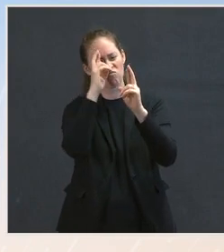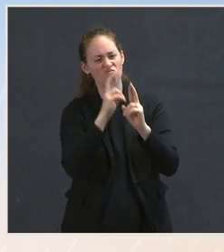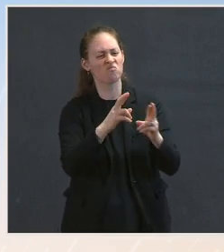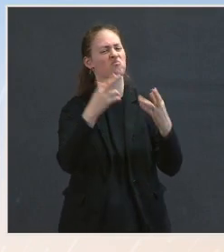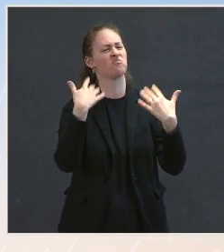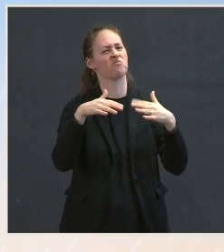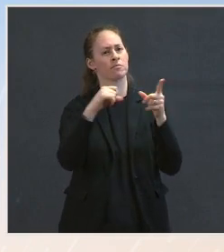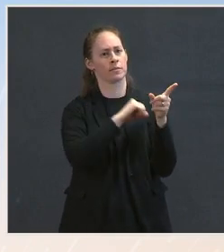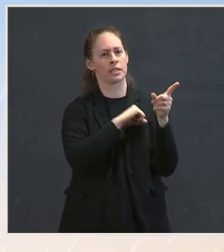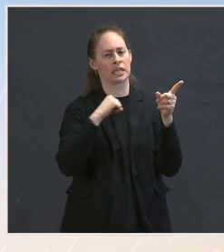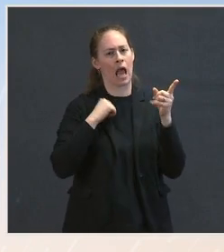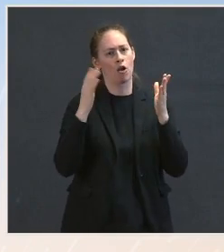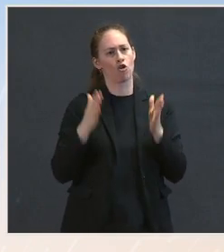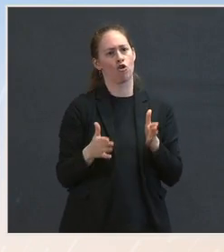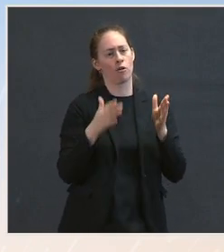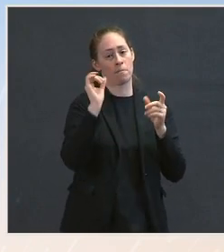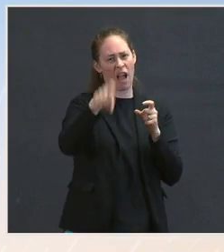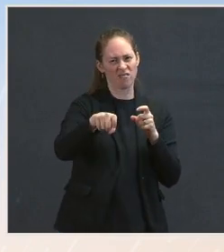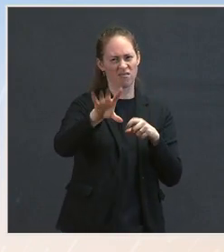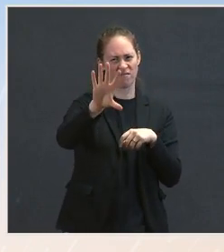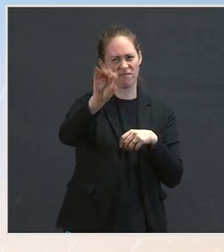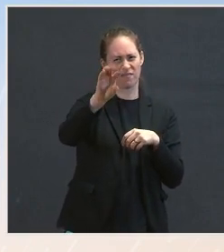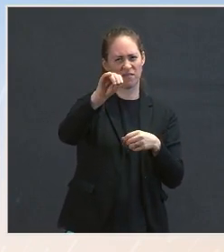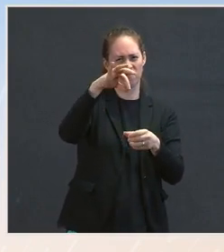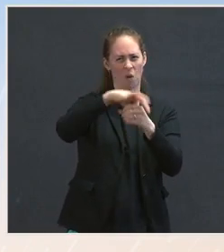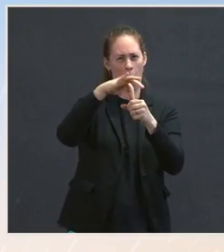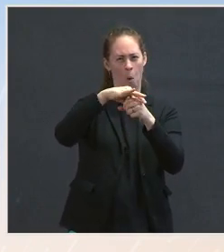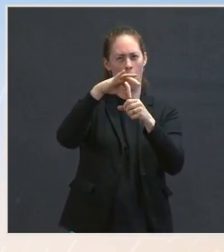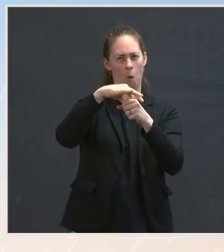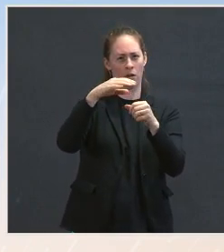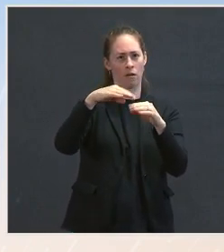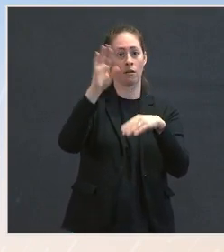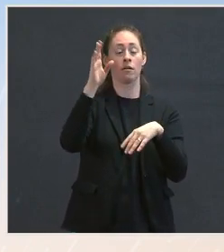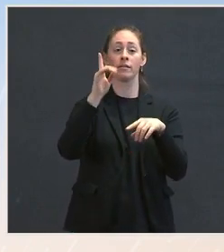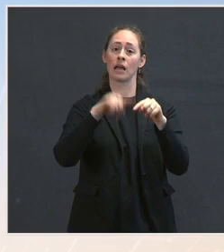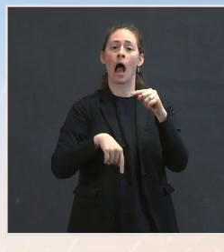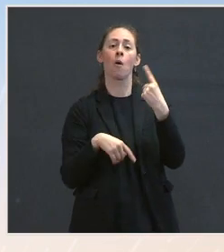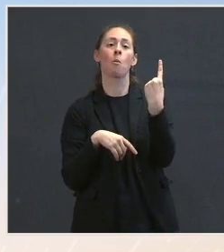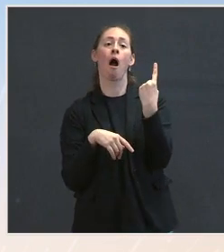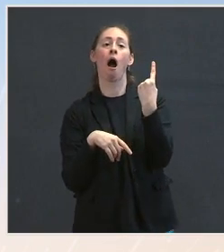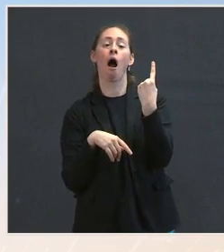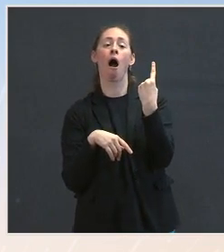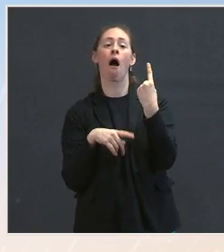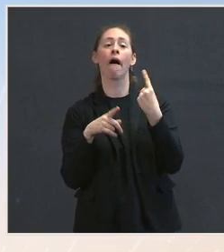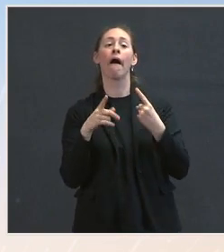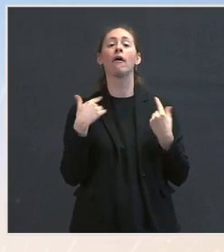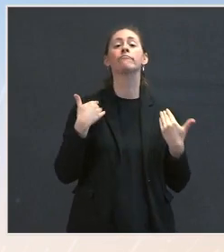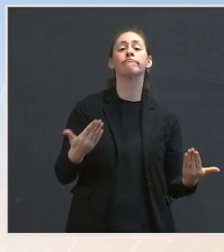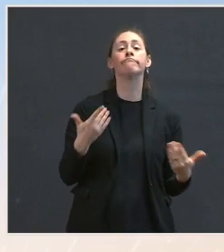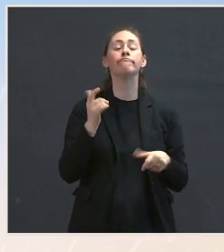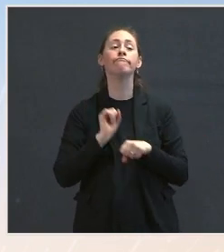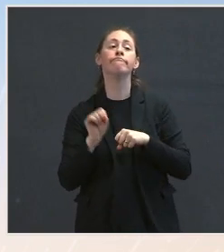So there's -- it's not just a standalone step that any Vice President could take. In terms of the minimum wage,